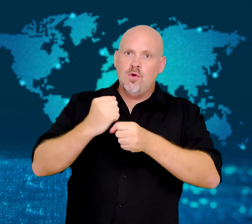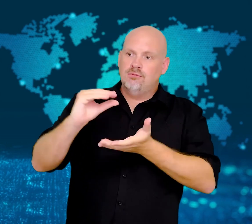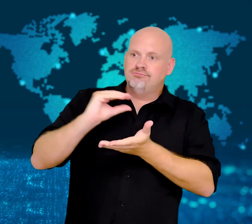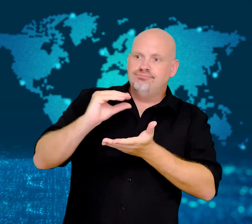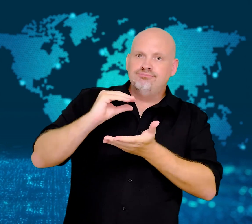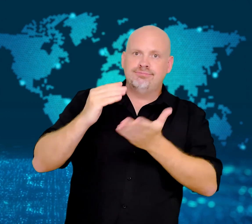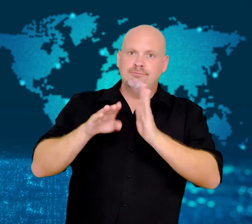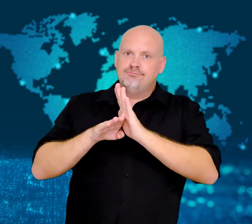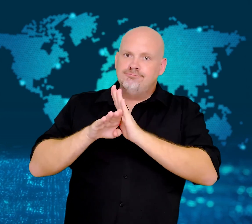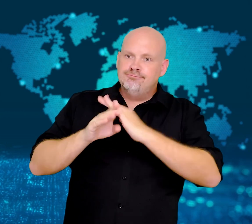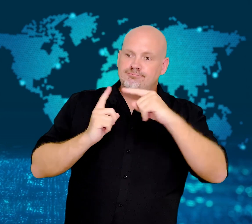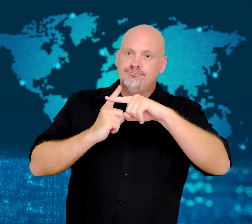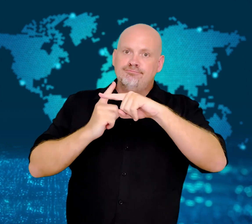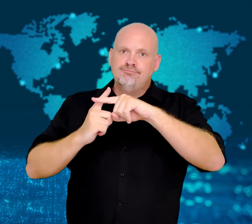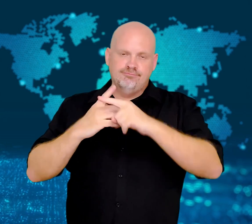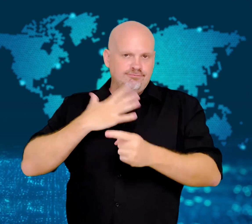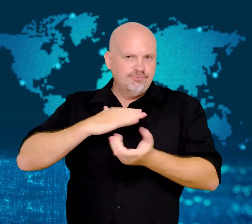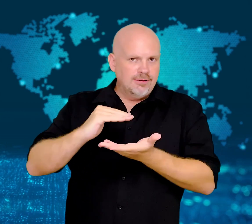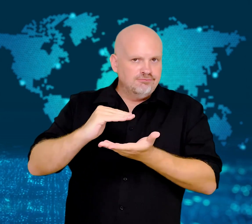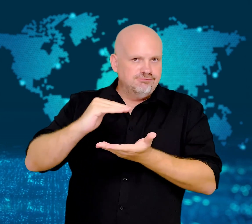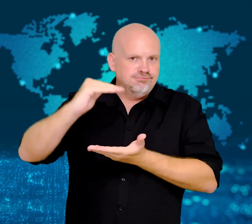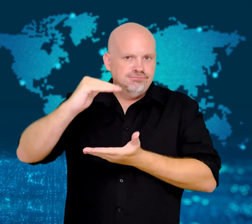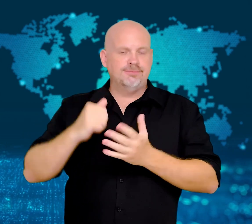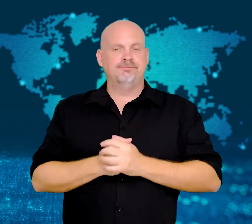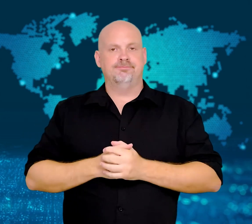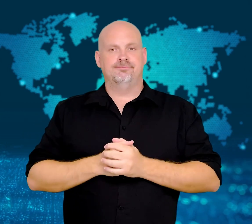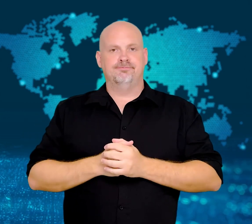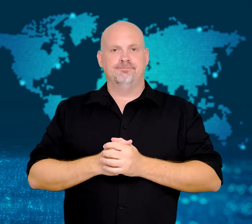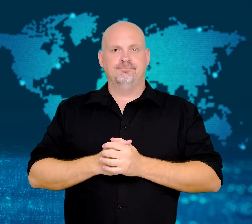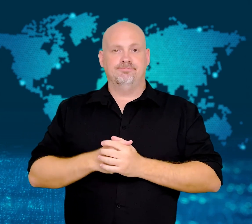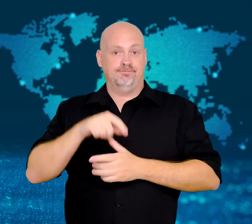job security, and increased benefits.